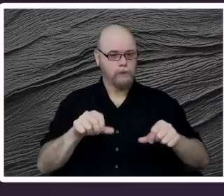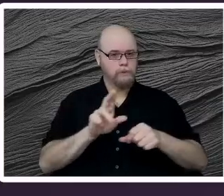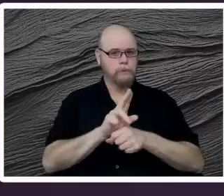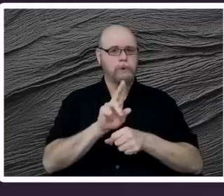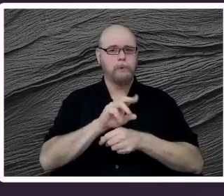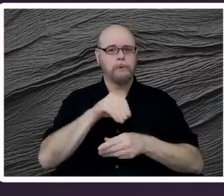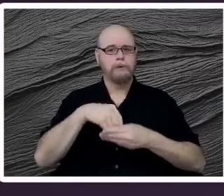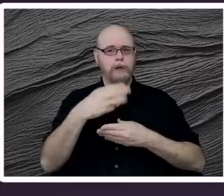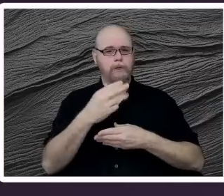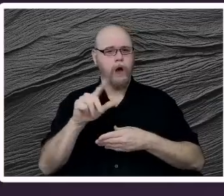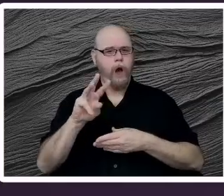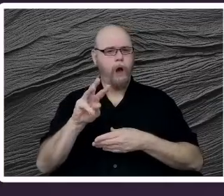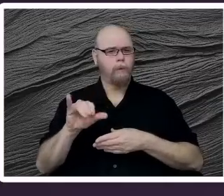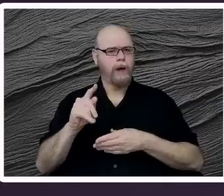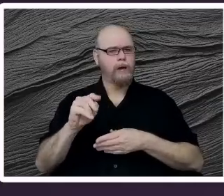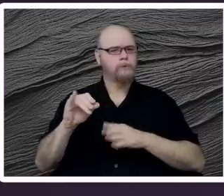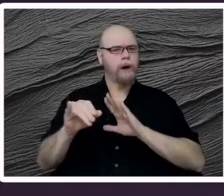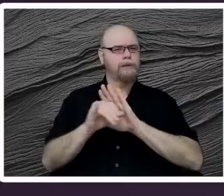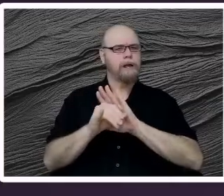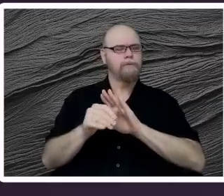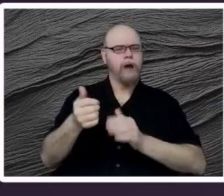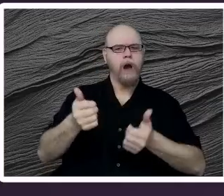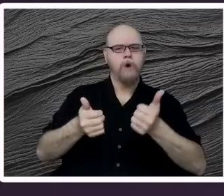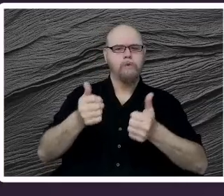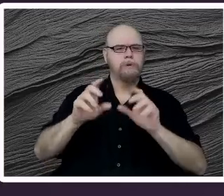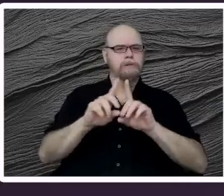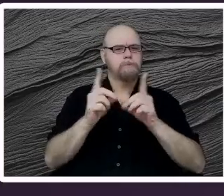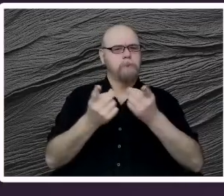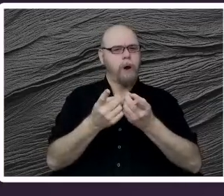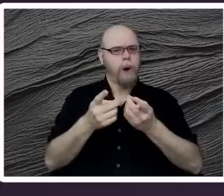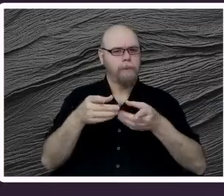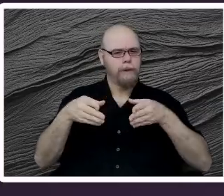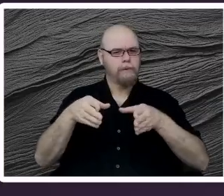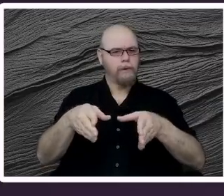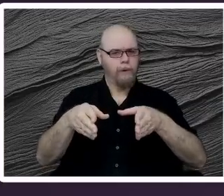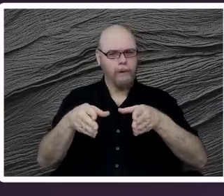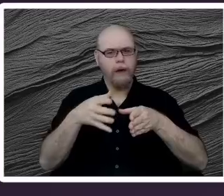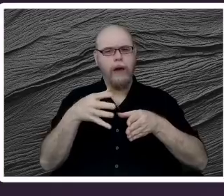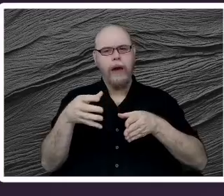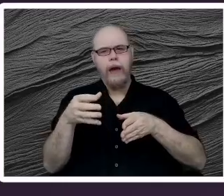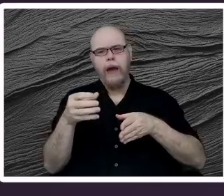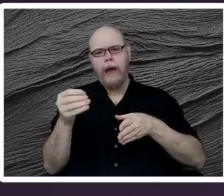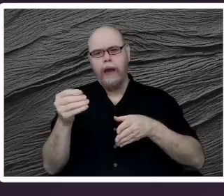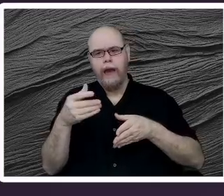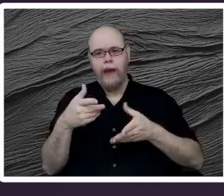bring some real interest to what otherwise would have been a rather blank wall.